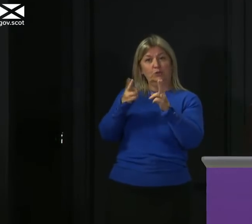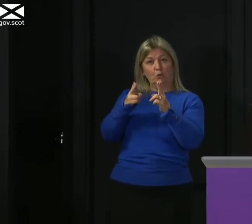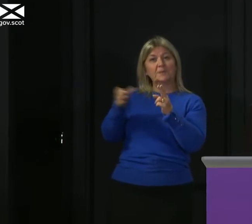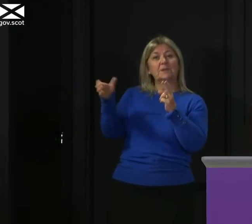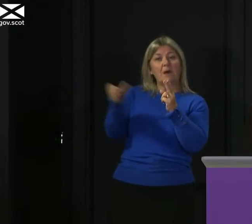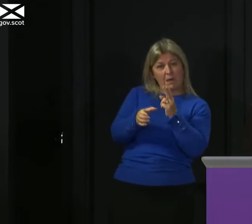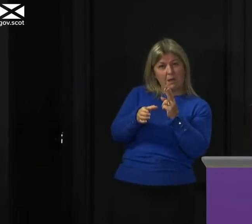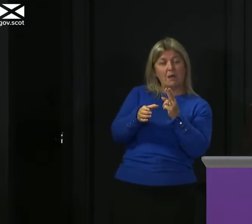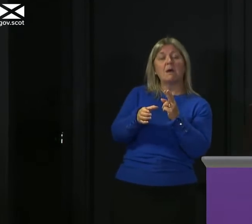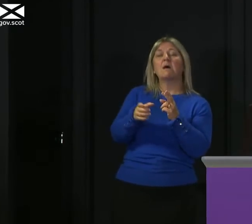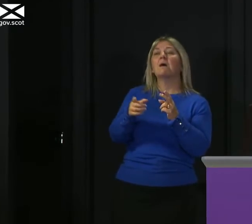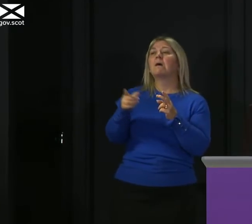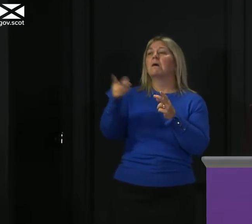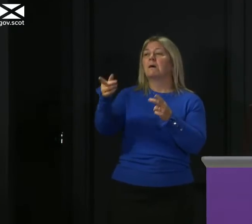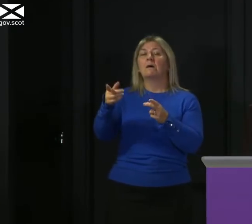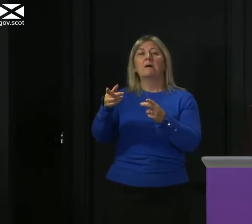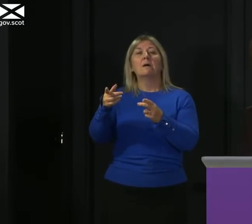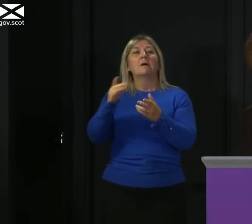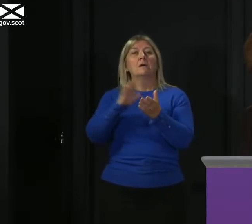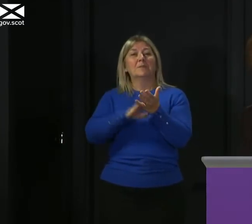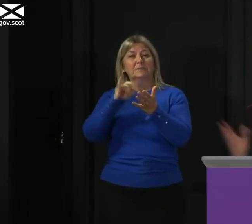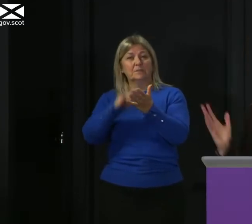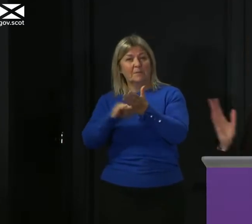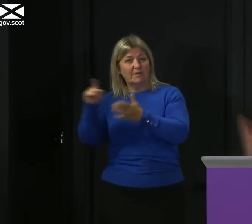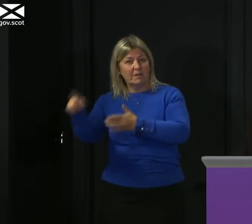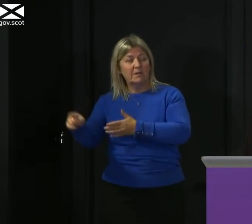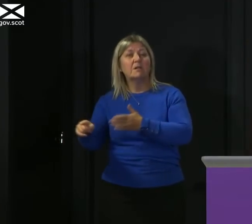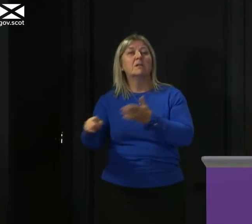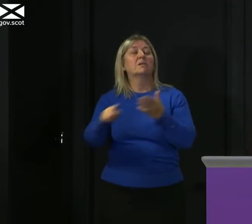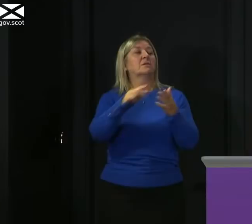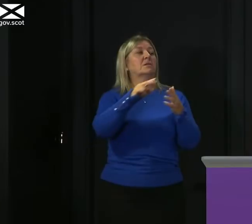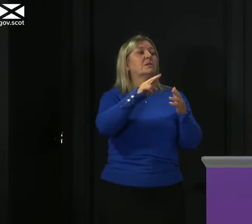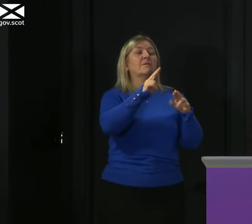interpretation, to Fiona and to Shirley-Anne. Can I just remind people, I know it hasn't